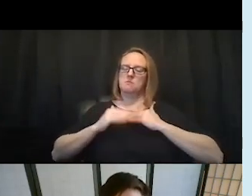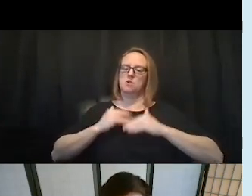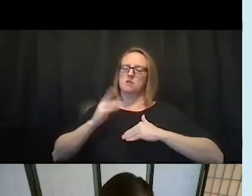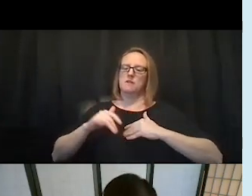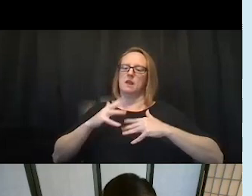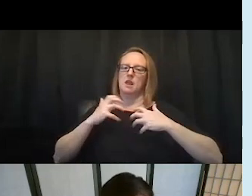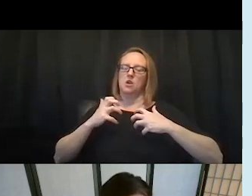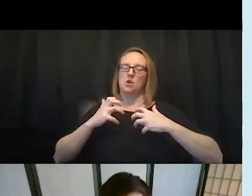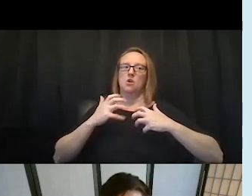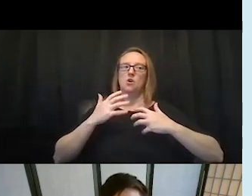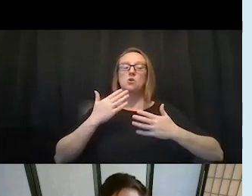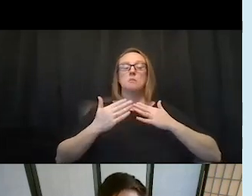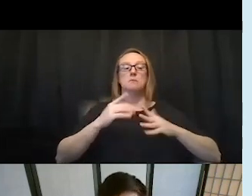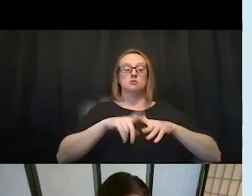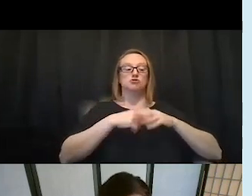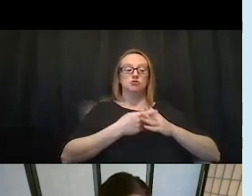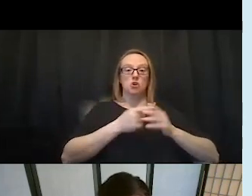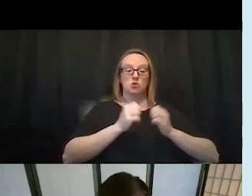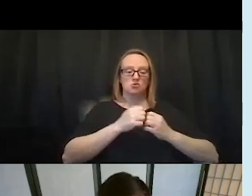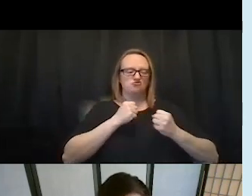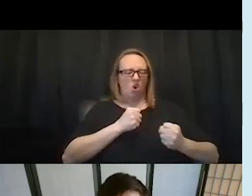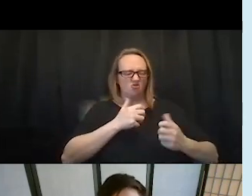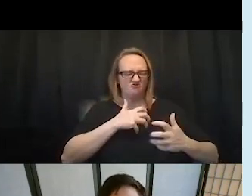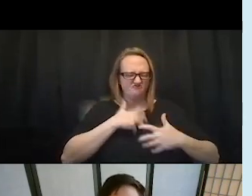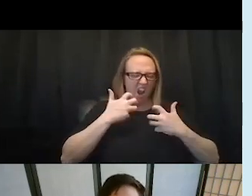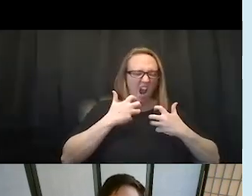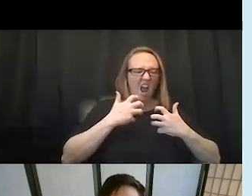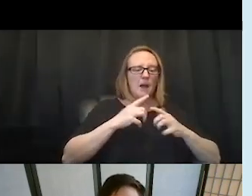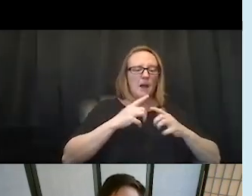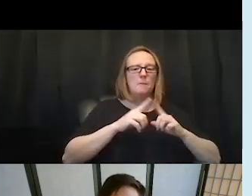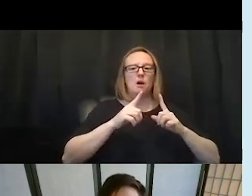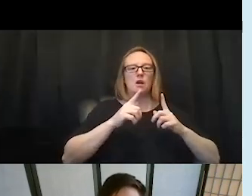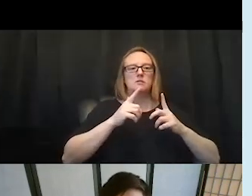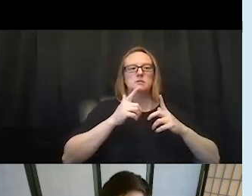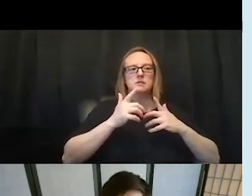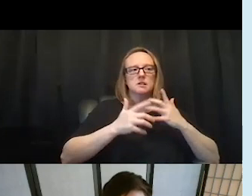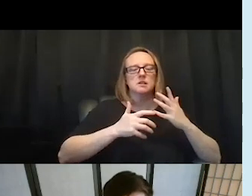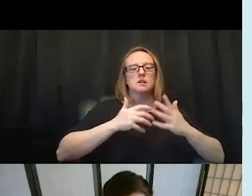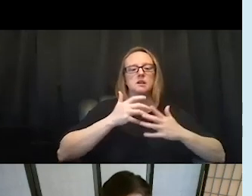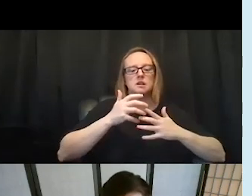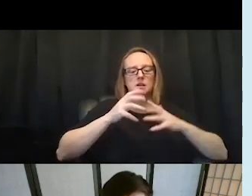there's tears that come down and the client will be crying and then after a few more sets of eye